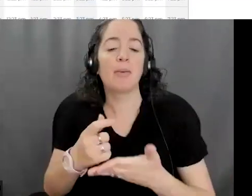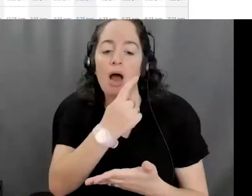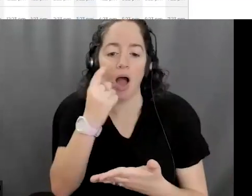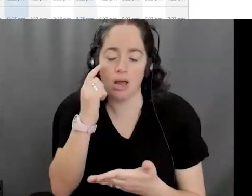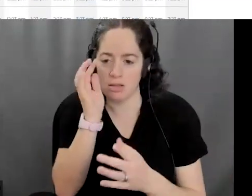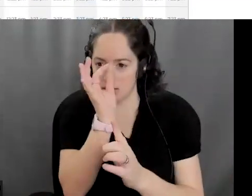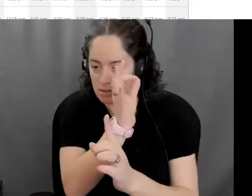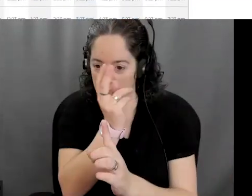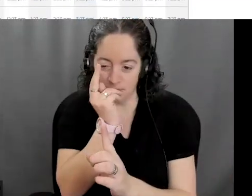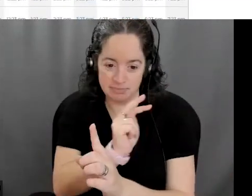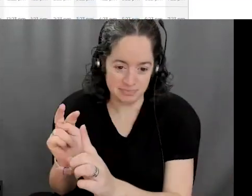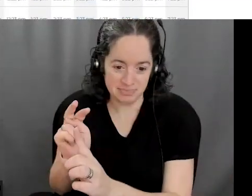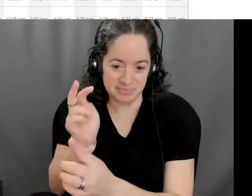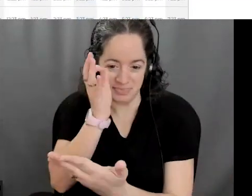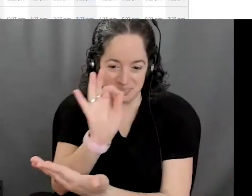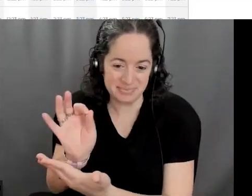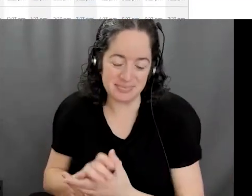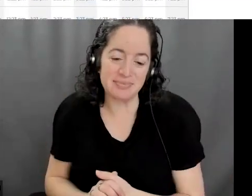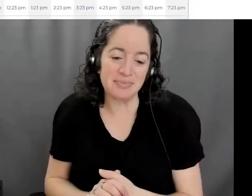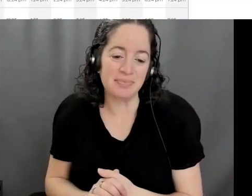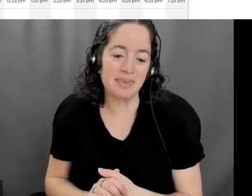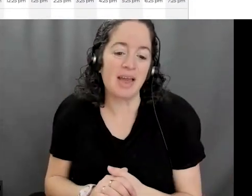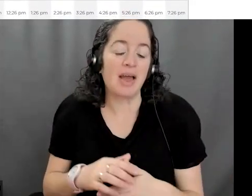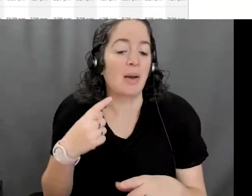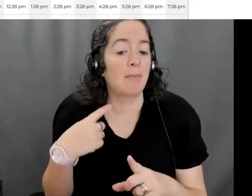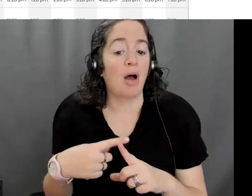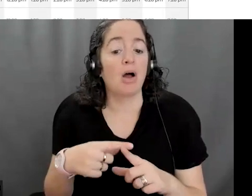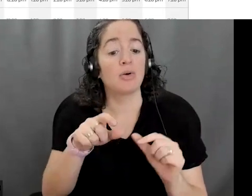We also added the ability to select stations by clicking on them,